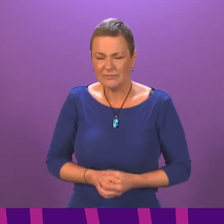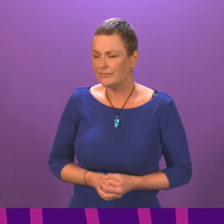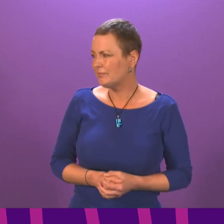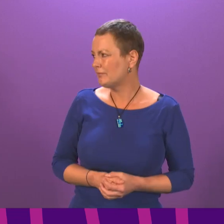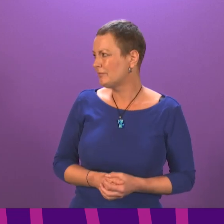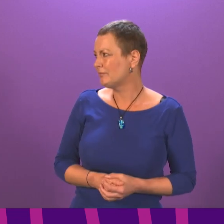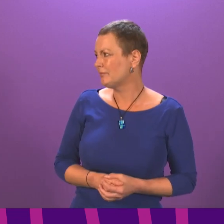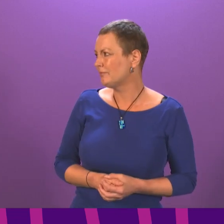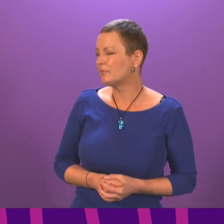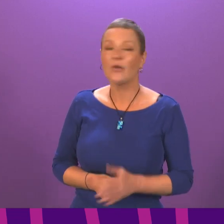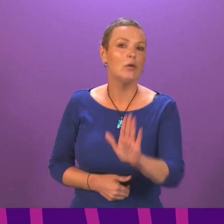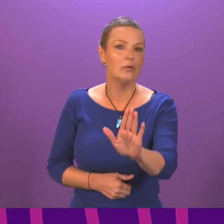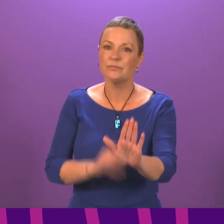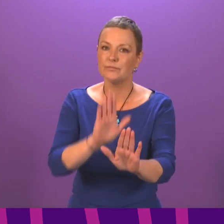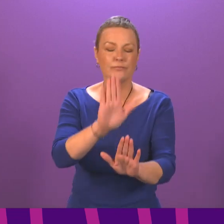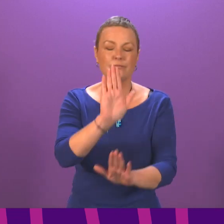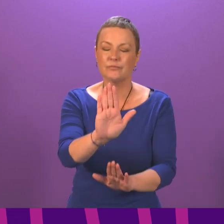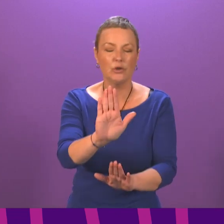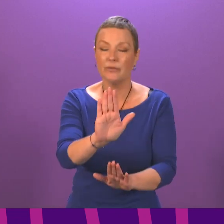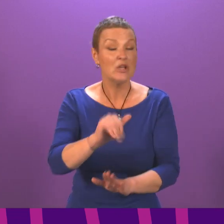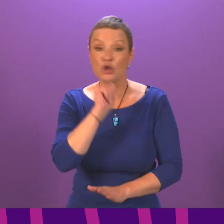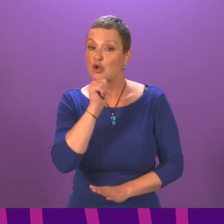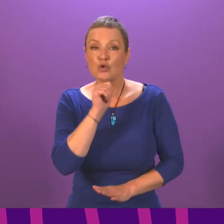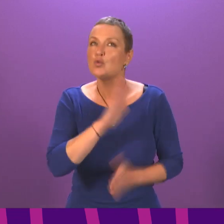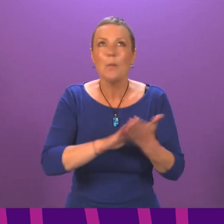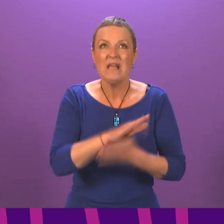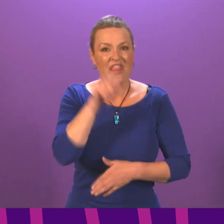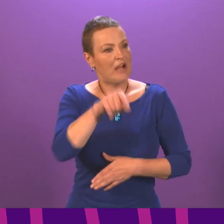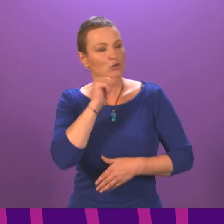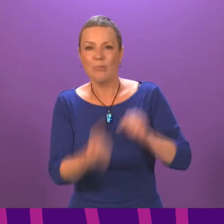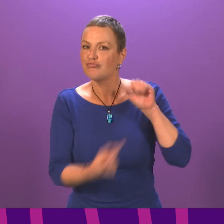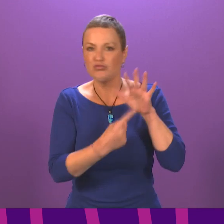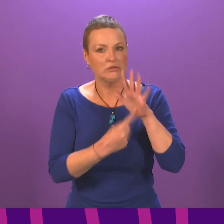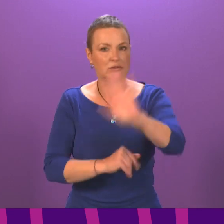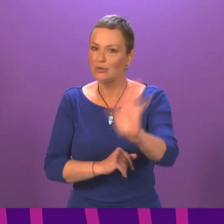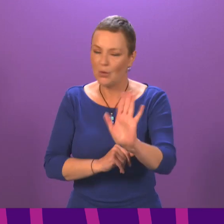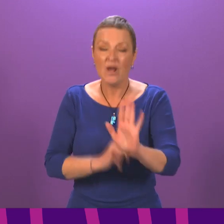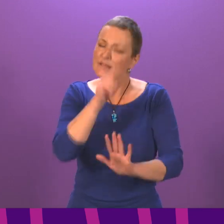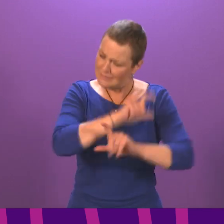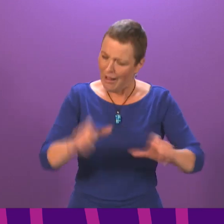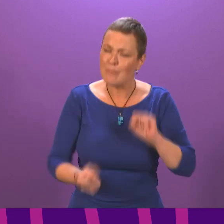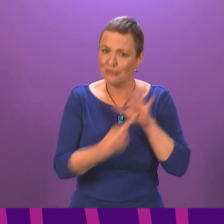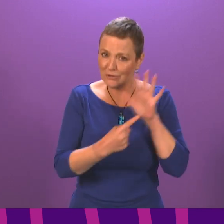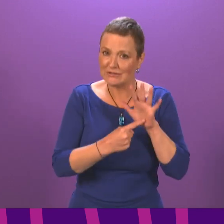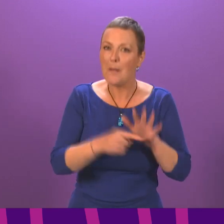are different practical challenges with different groups that we are expanding testing to, and they have to be properly considered and thought through. The roll-out to the group that the